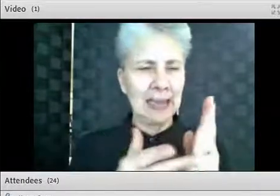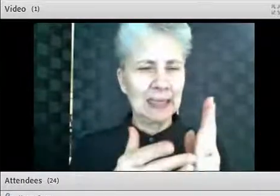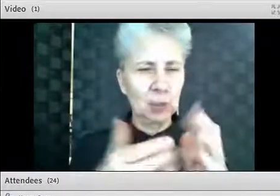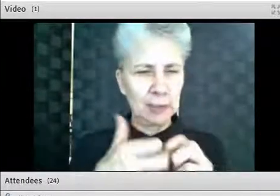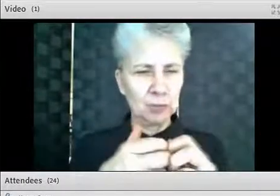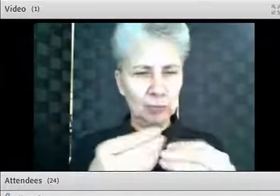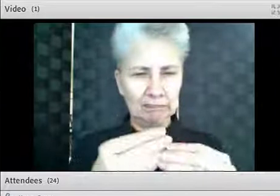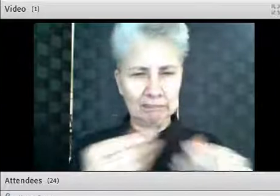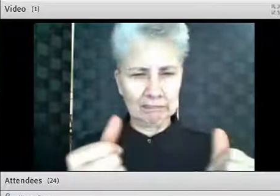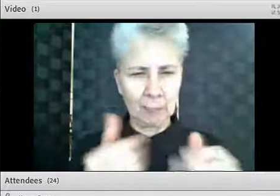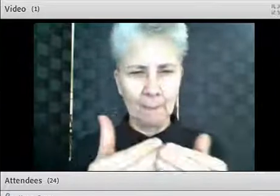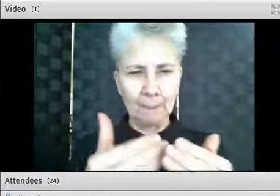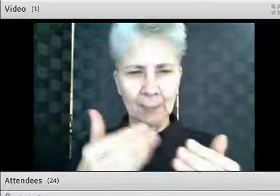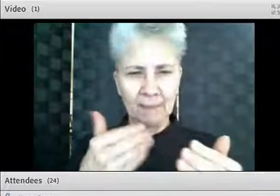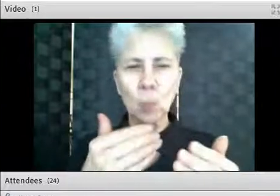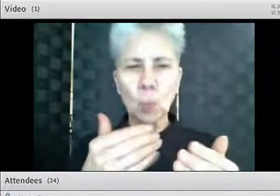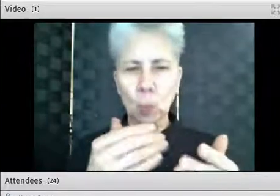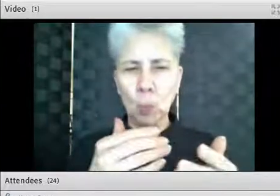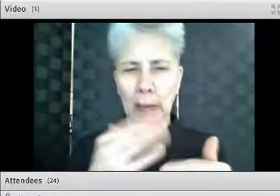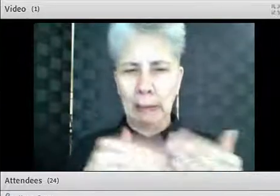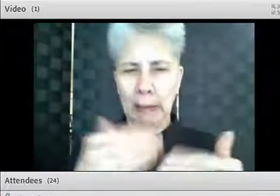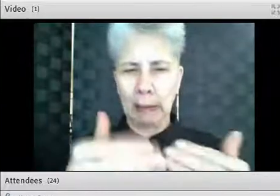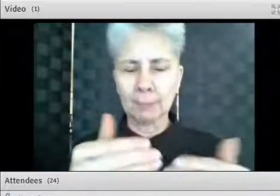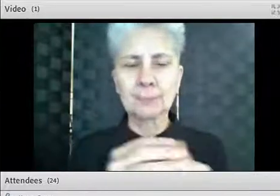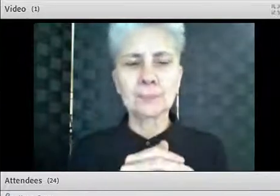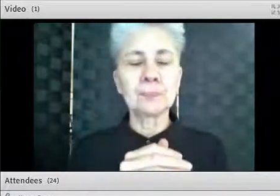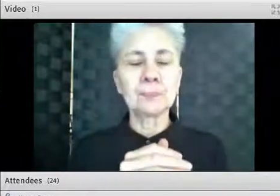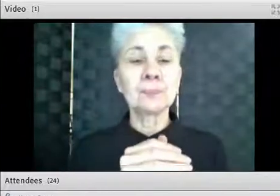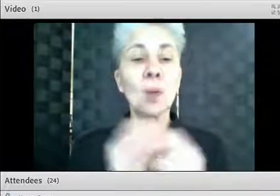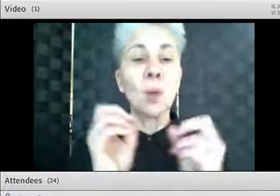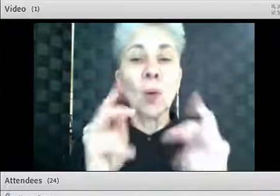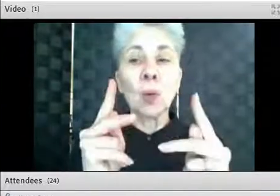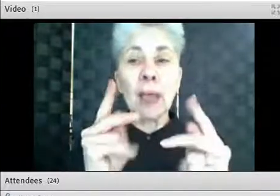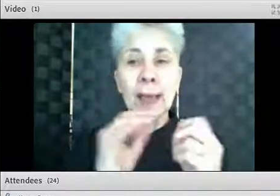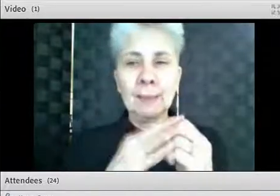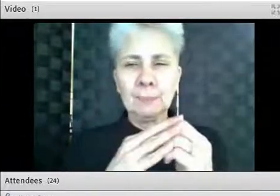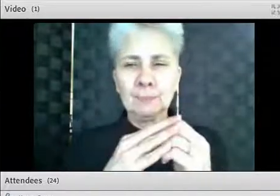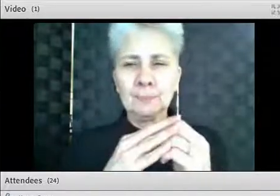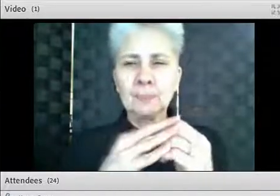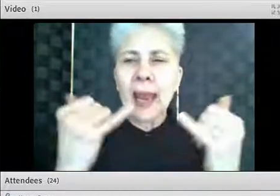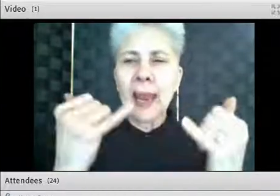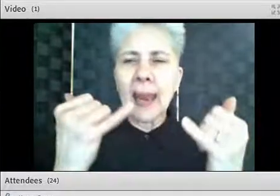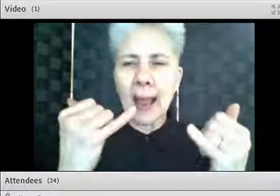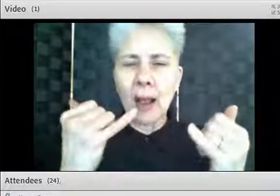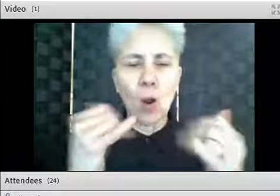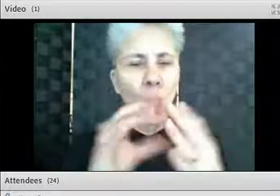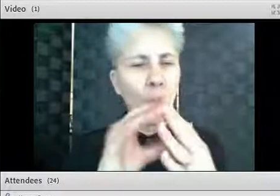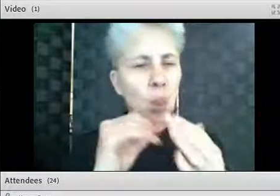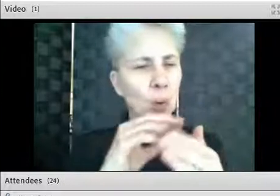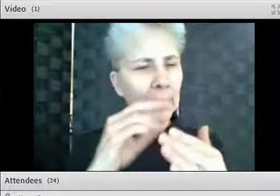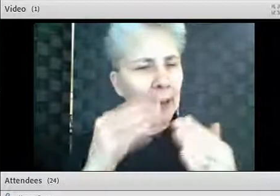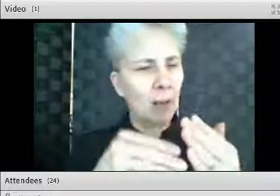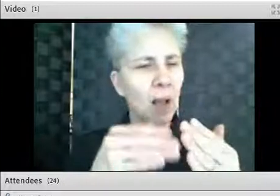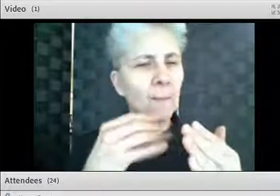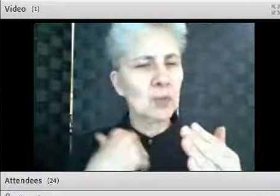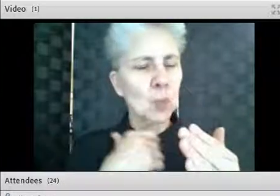you know, cleared up at the very beginning, so that's good. Okay. All right. So learning outcomes. Right. We're going to learn about main entry